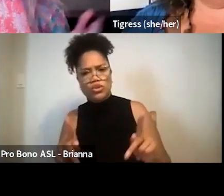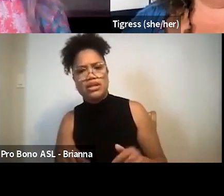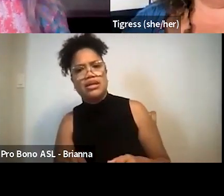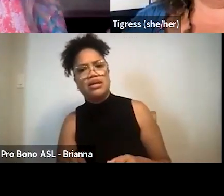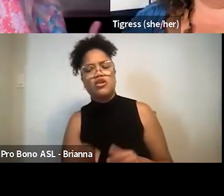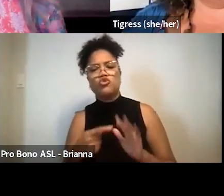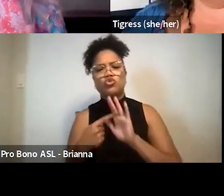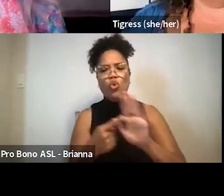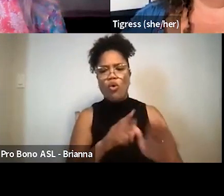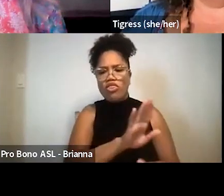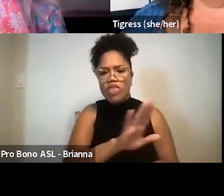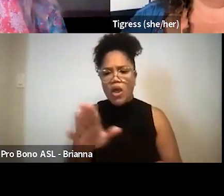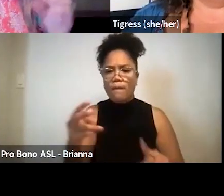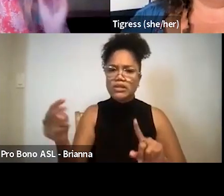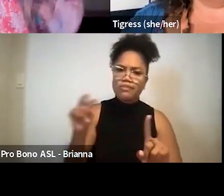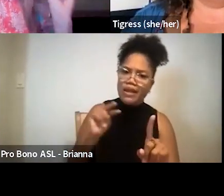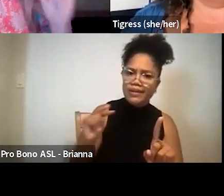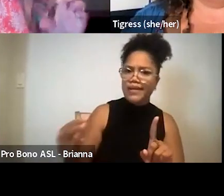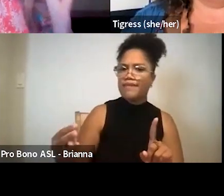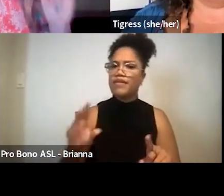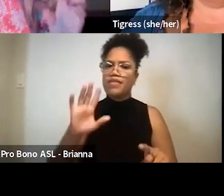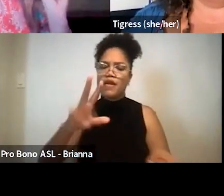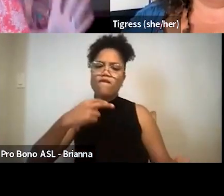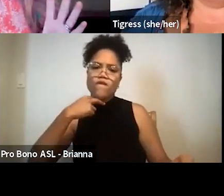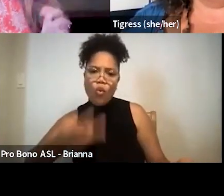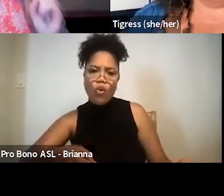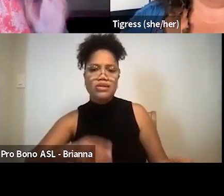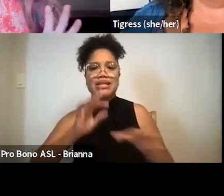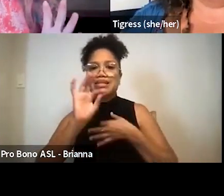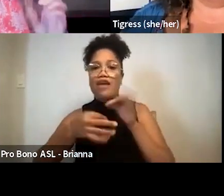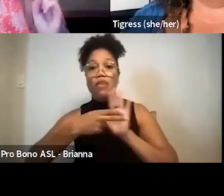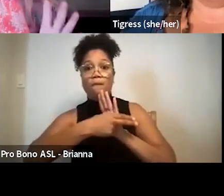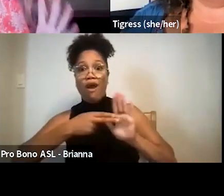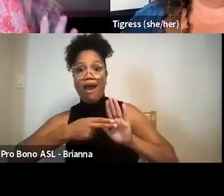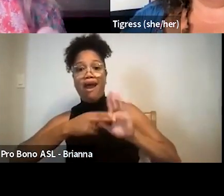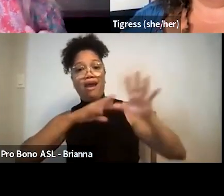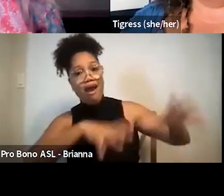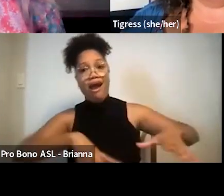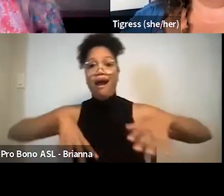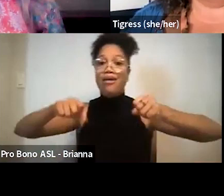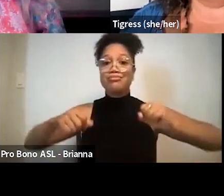and their voices raised up rather than the brand taking a point of view and wanting to communicate one way to consumer.